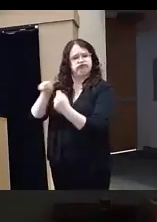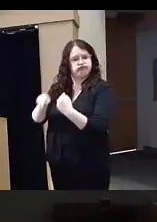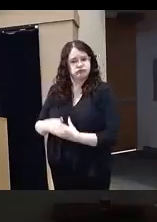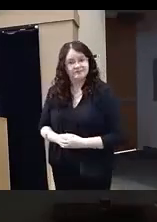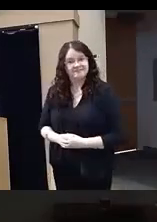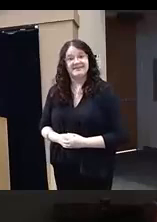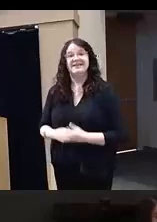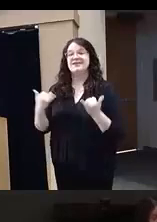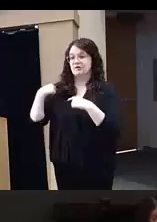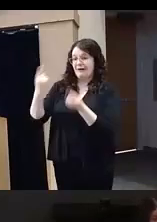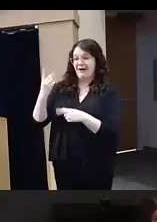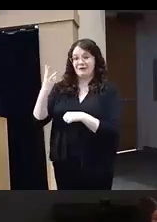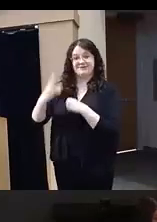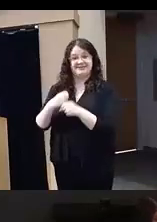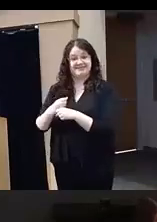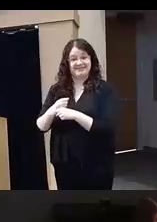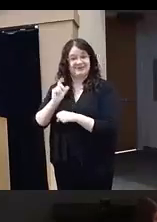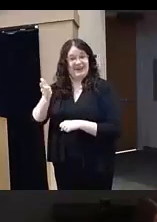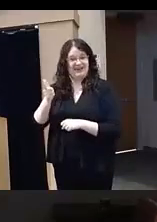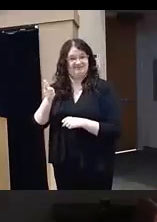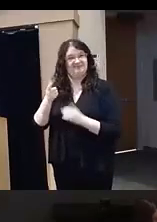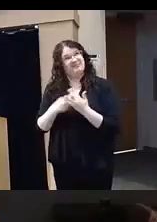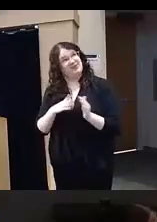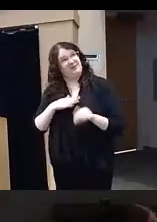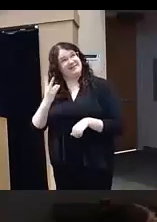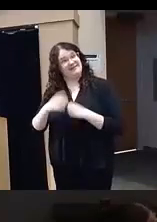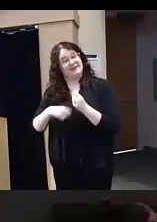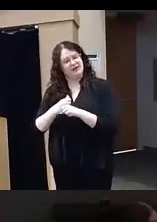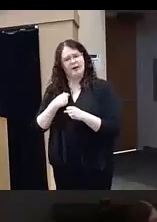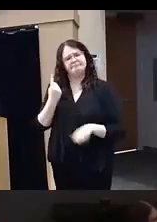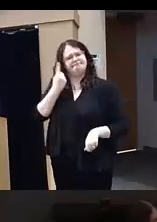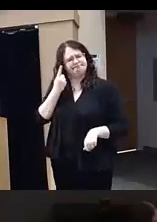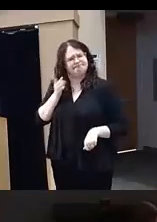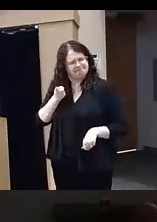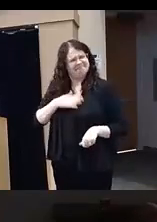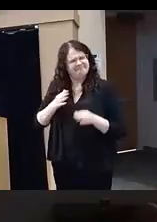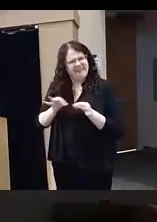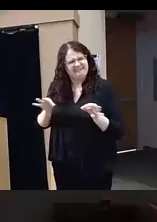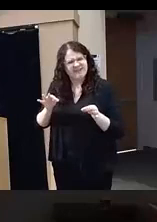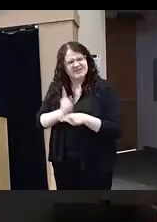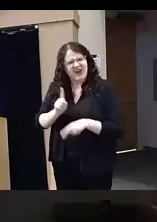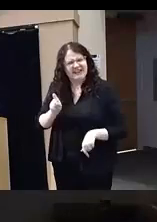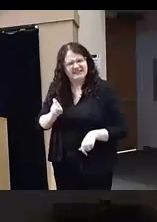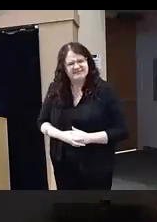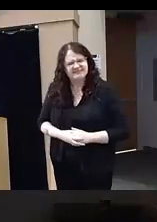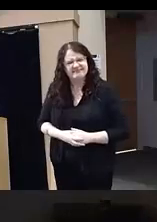the seventh year is this the right phrase it's basically what I was wanting to talk about until